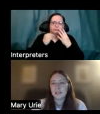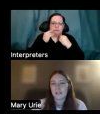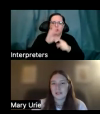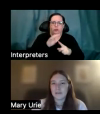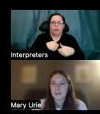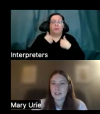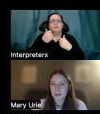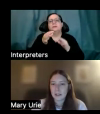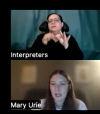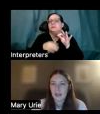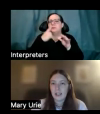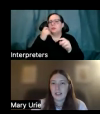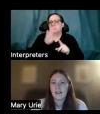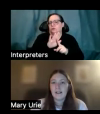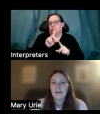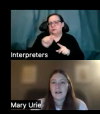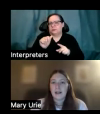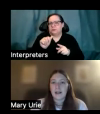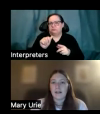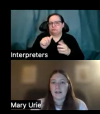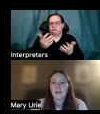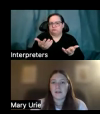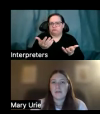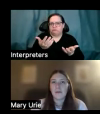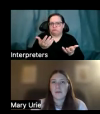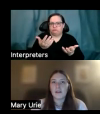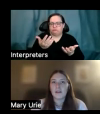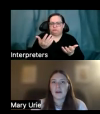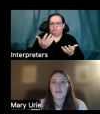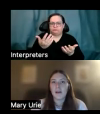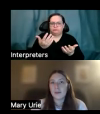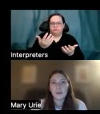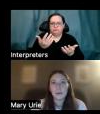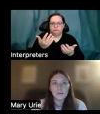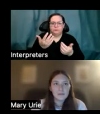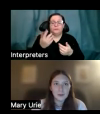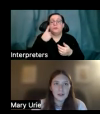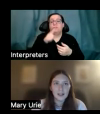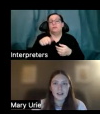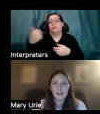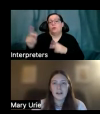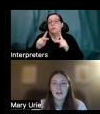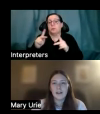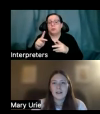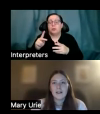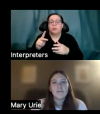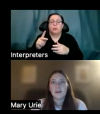because of her disability. And for some other people in there